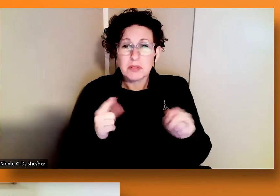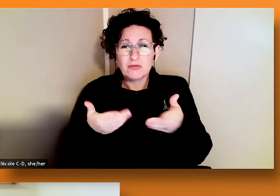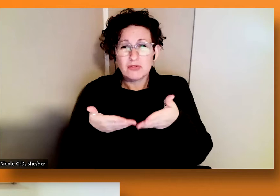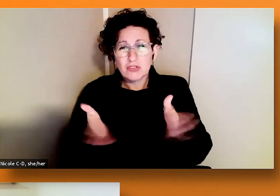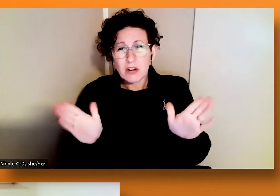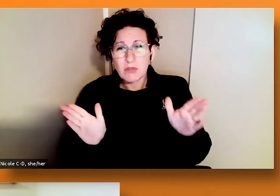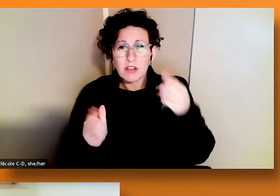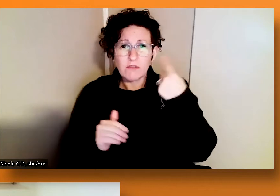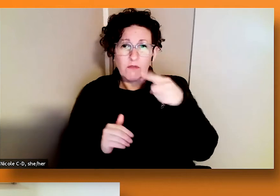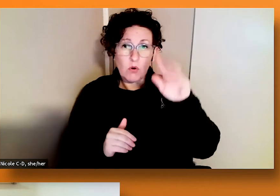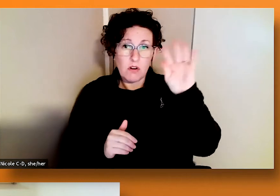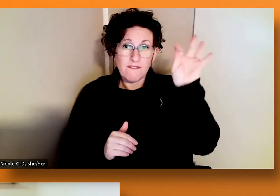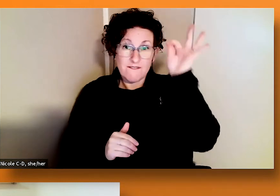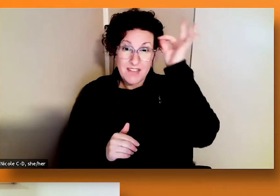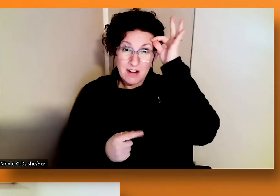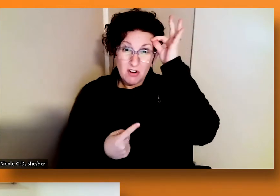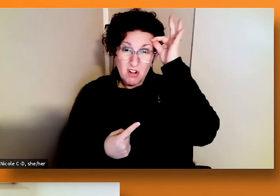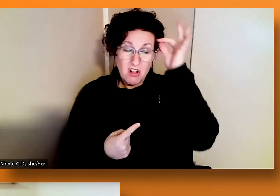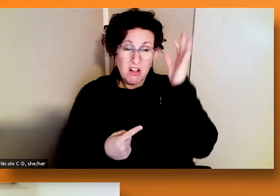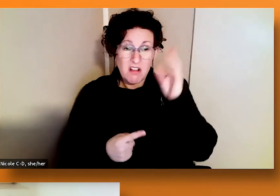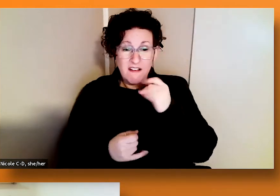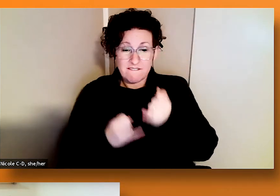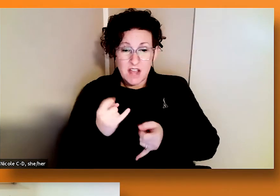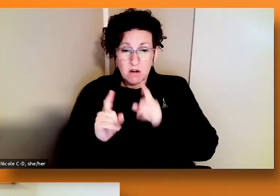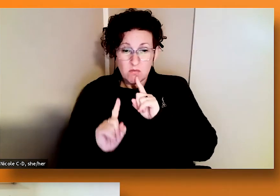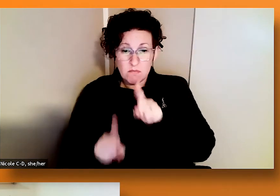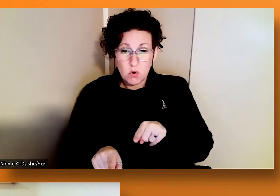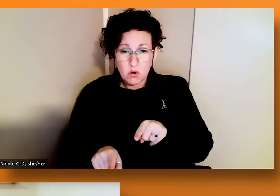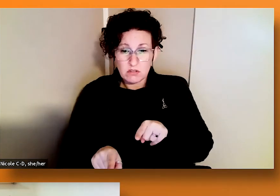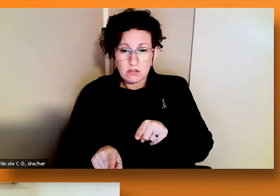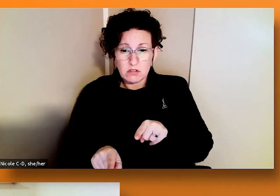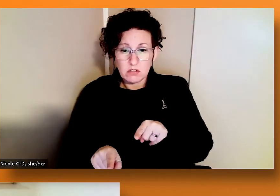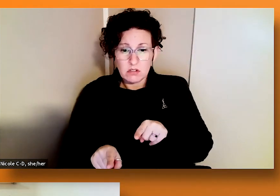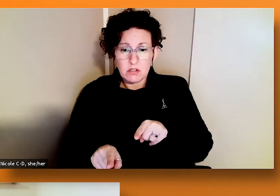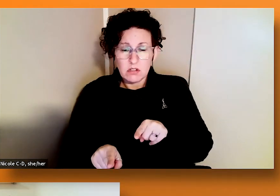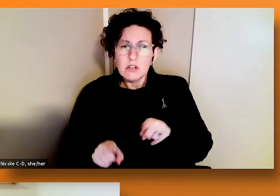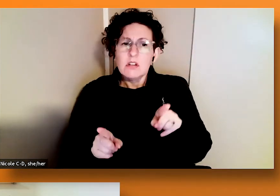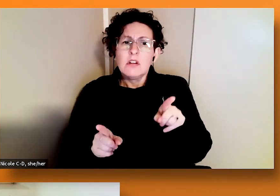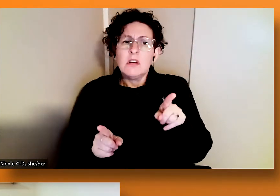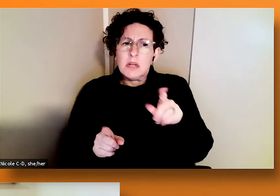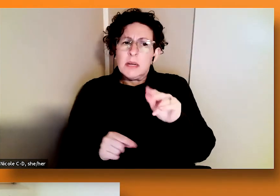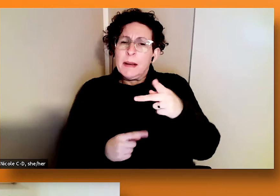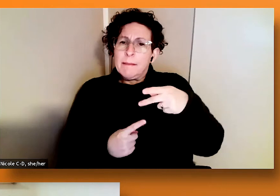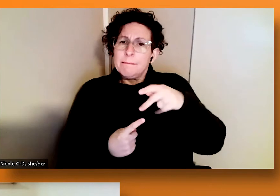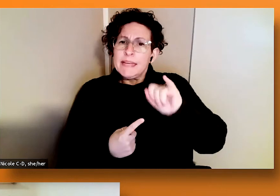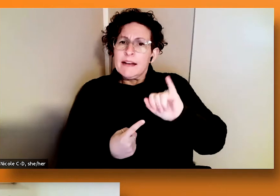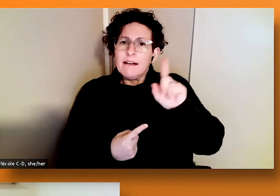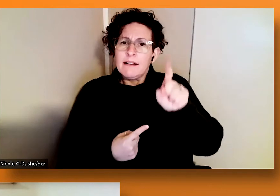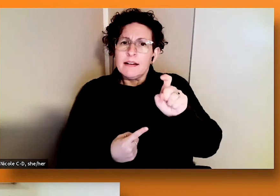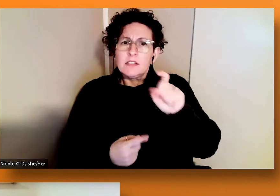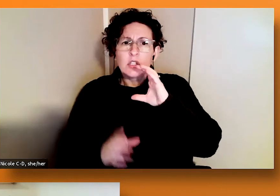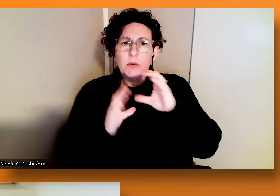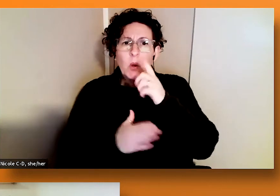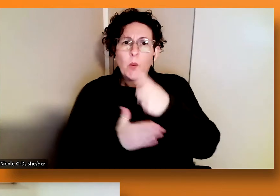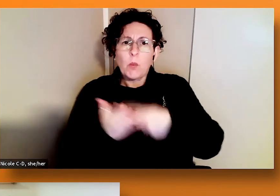But, generally, I would say, as a general rule for final reports, it's important that the PI communicates